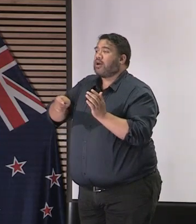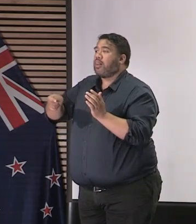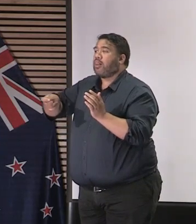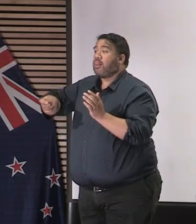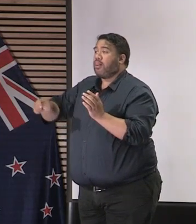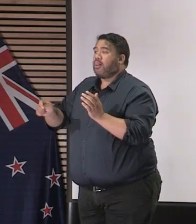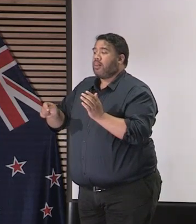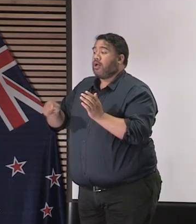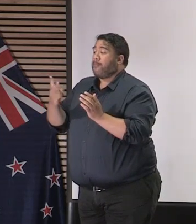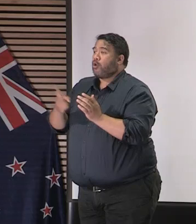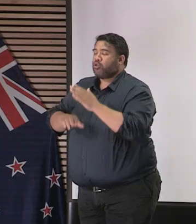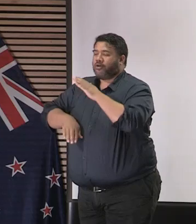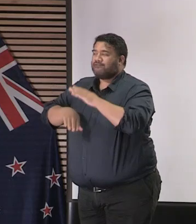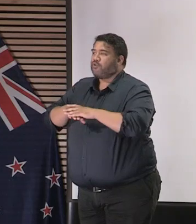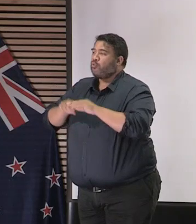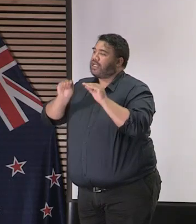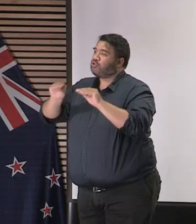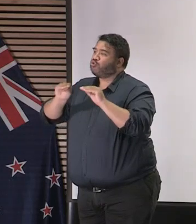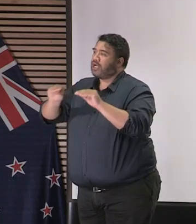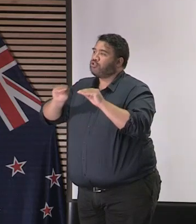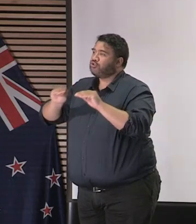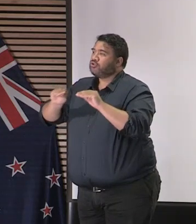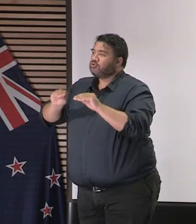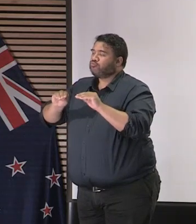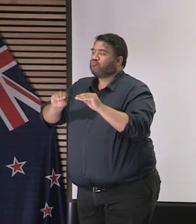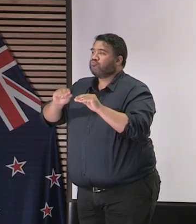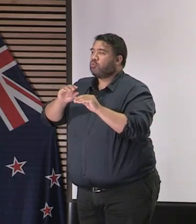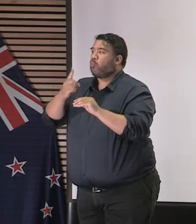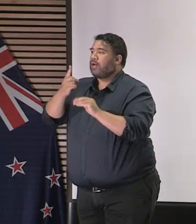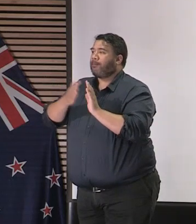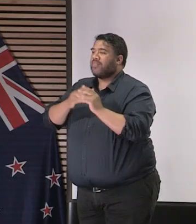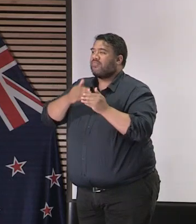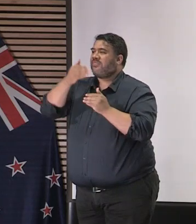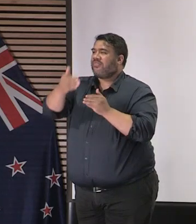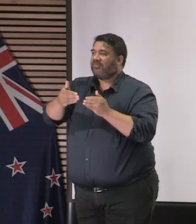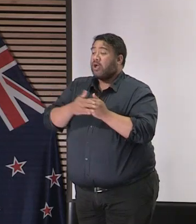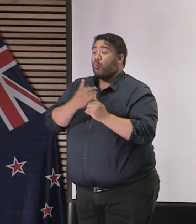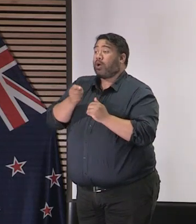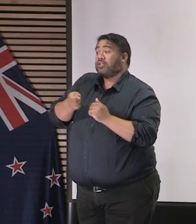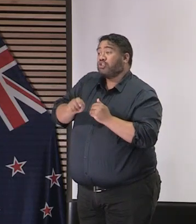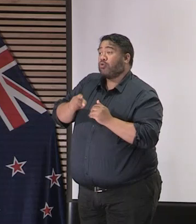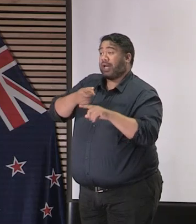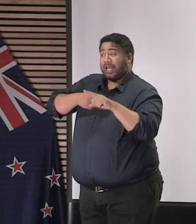concluded arranging for two television channels to be broadcasting education-related